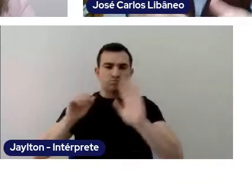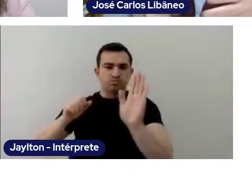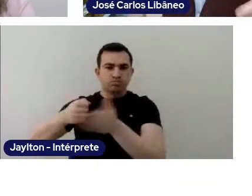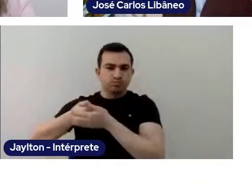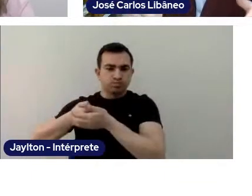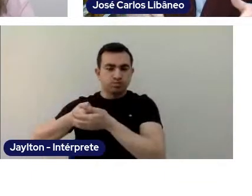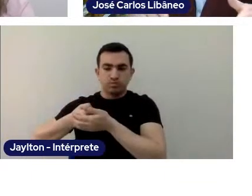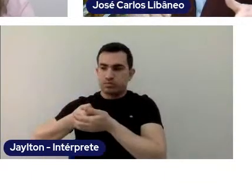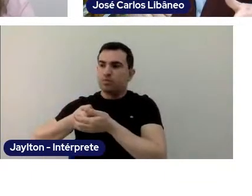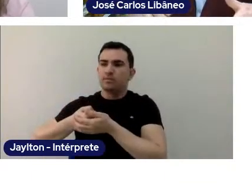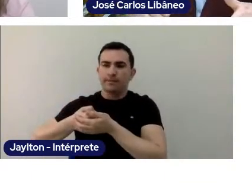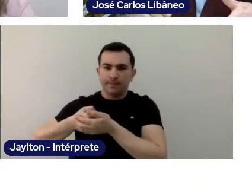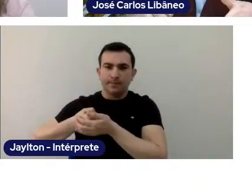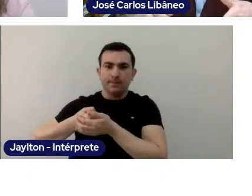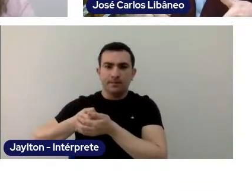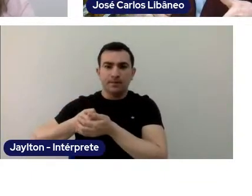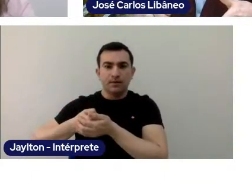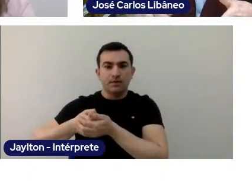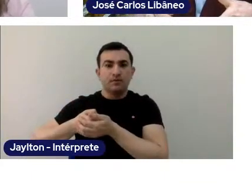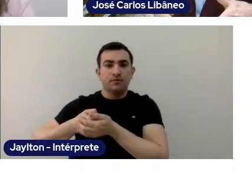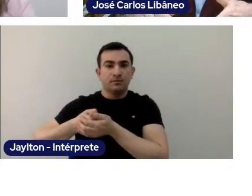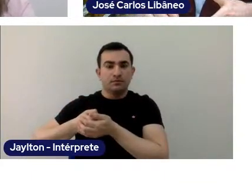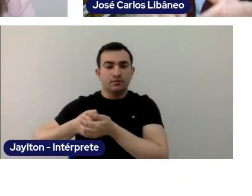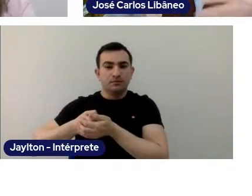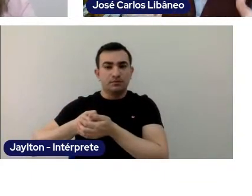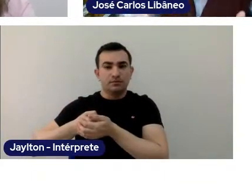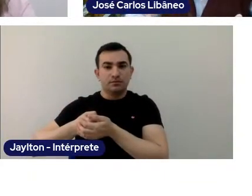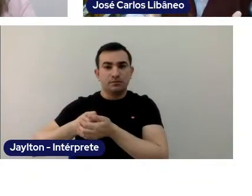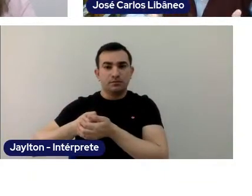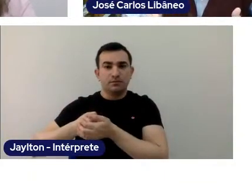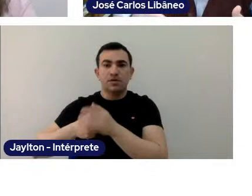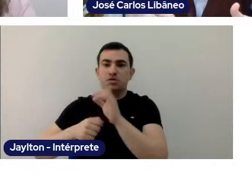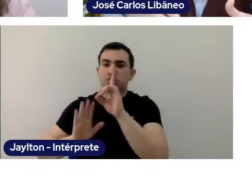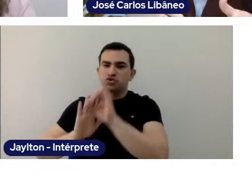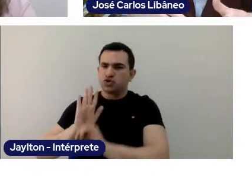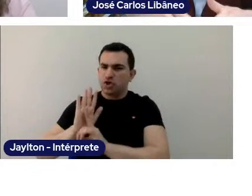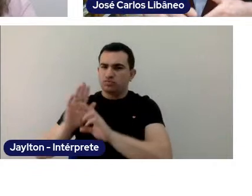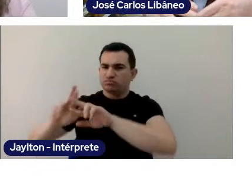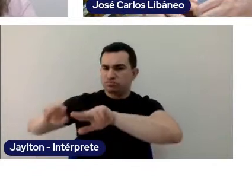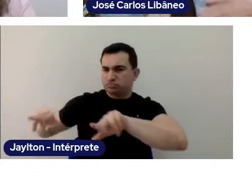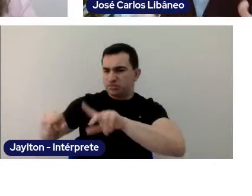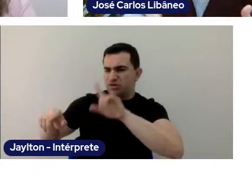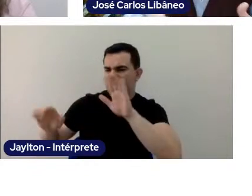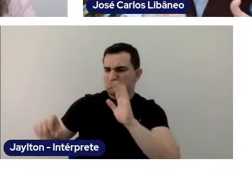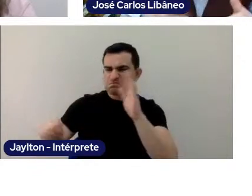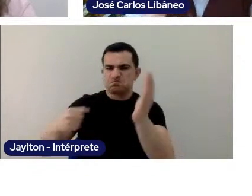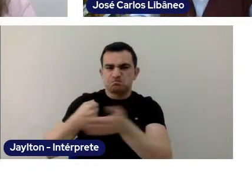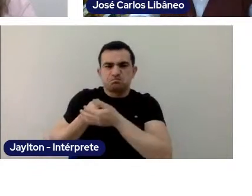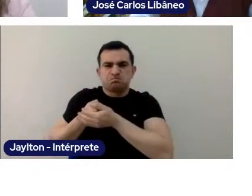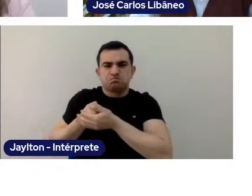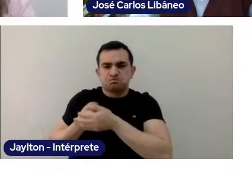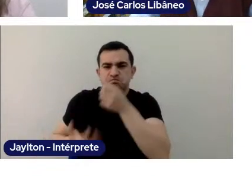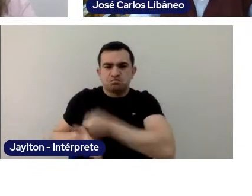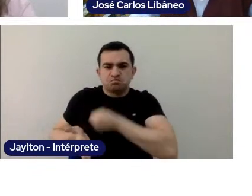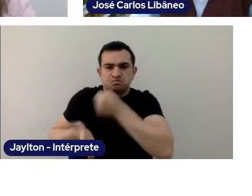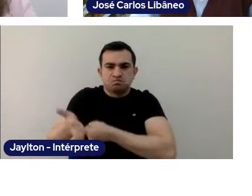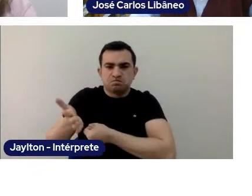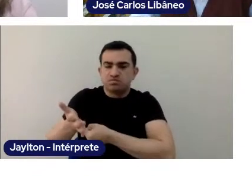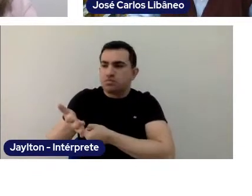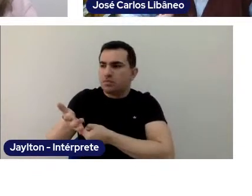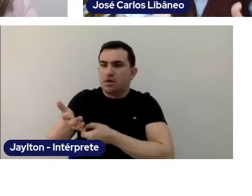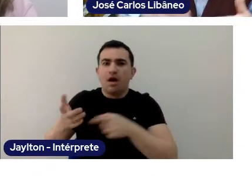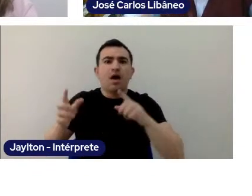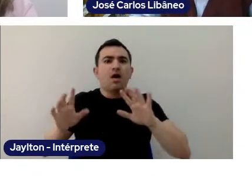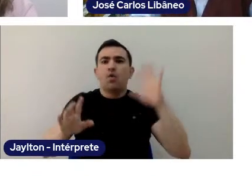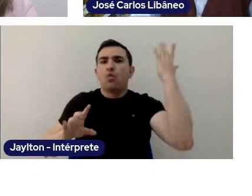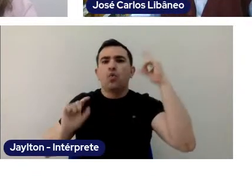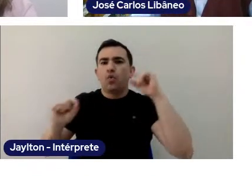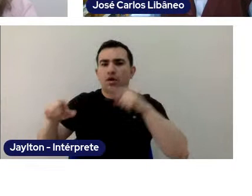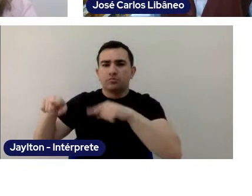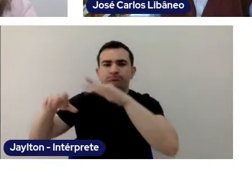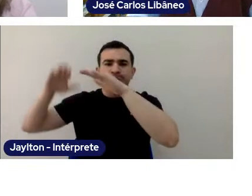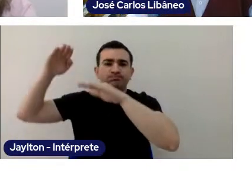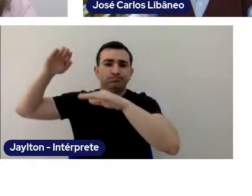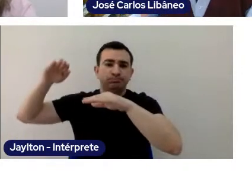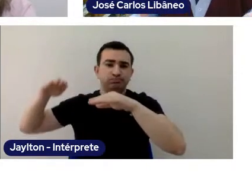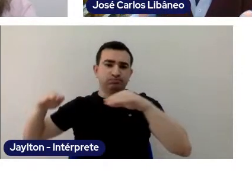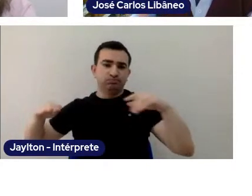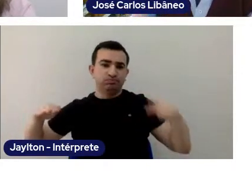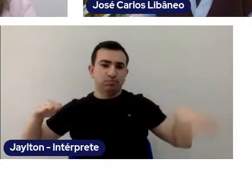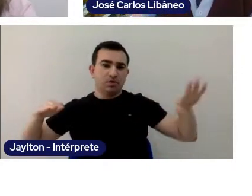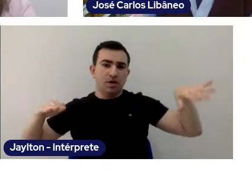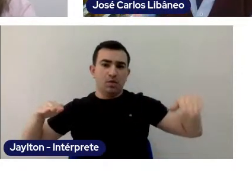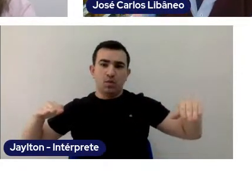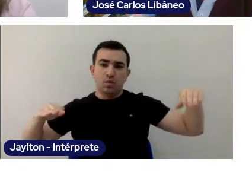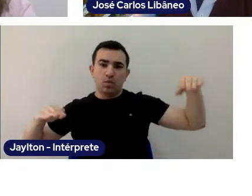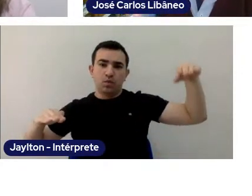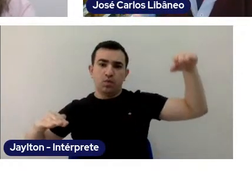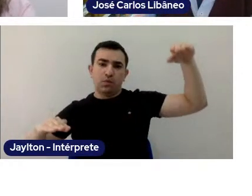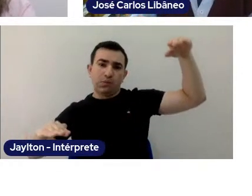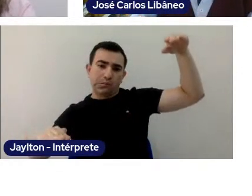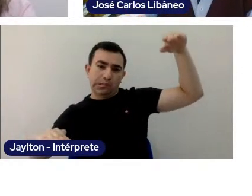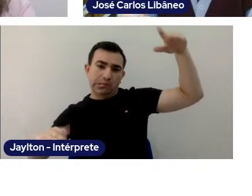We are here very close to a growth in educational inequality, which is the homeschooling system's theme.